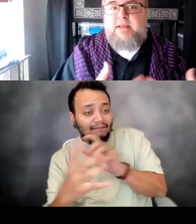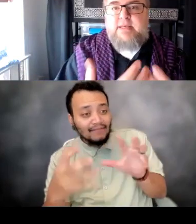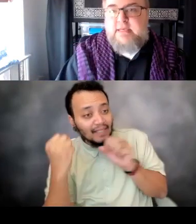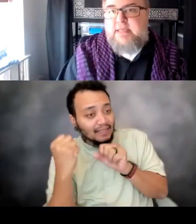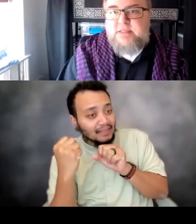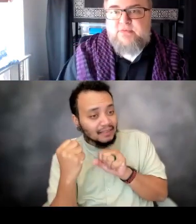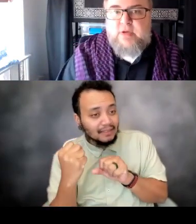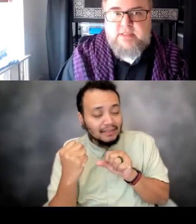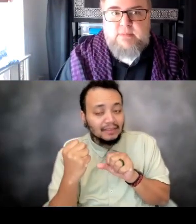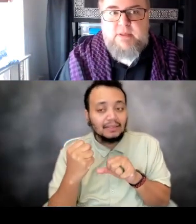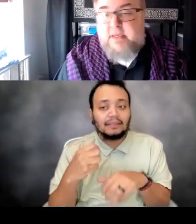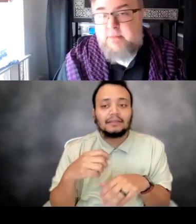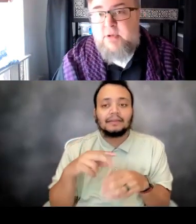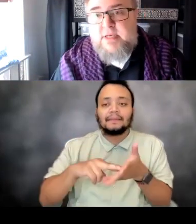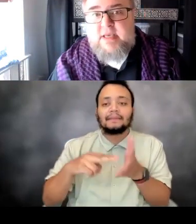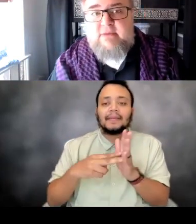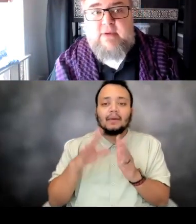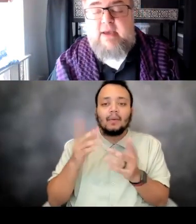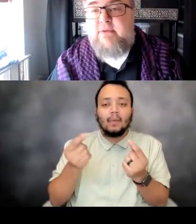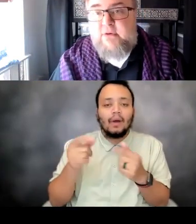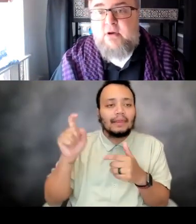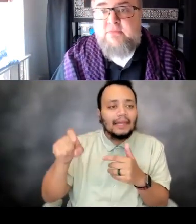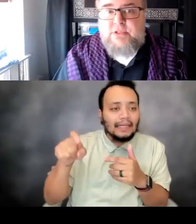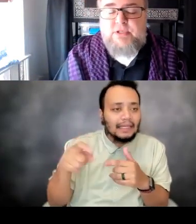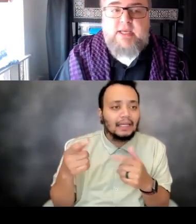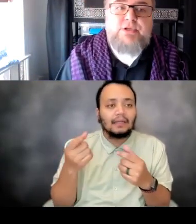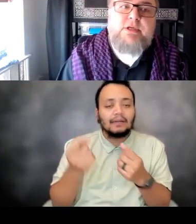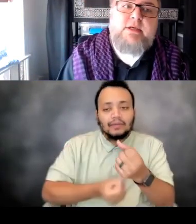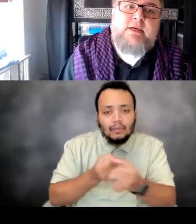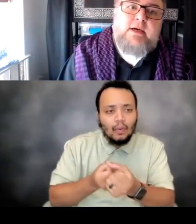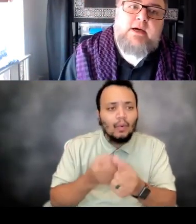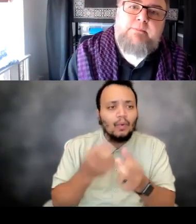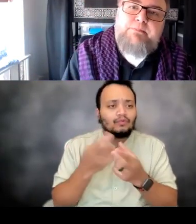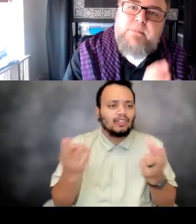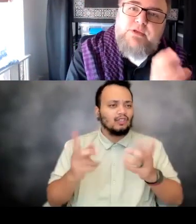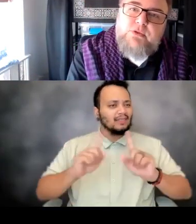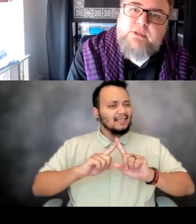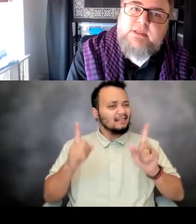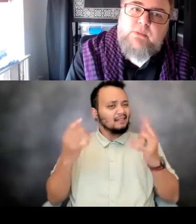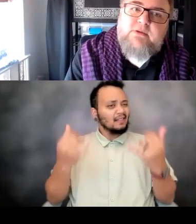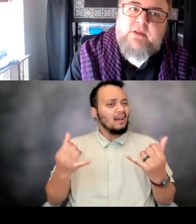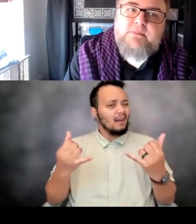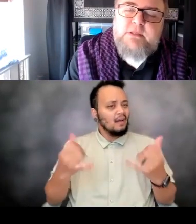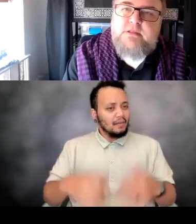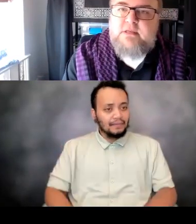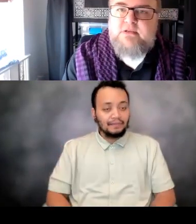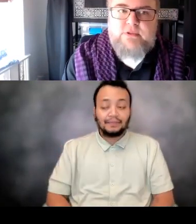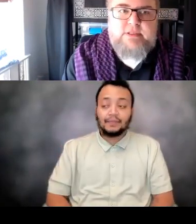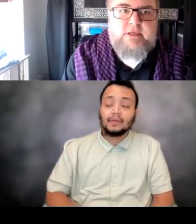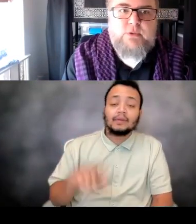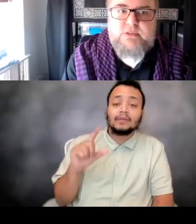and the needs of trans communities have evolved and changed. The toolkit that we developed in 2014 was